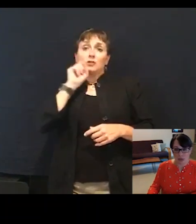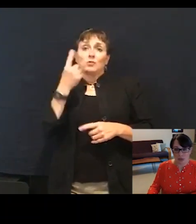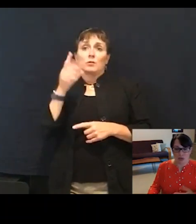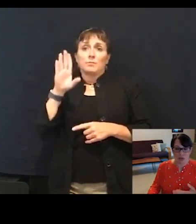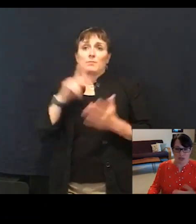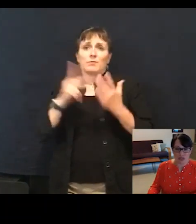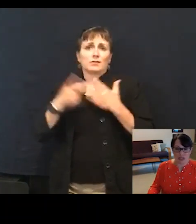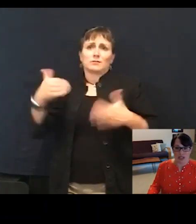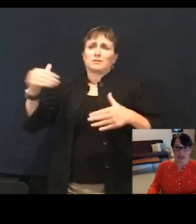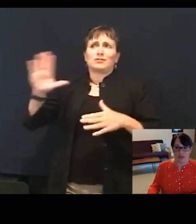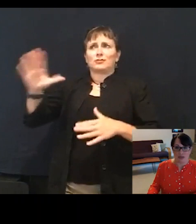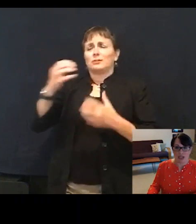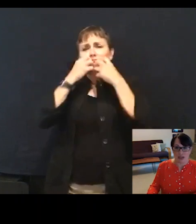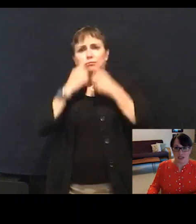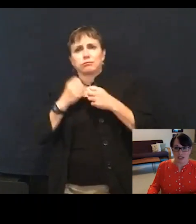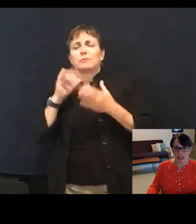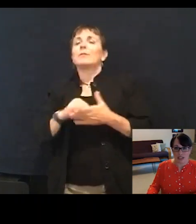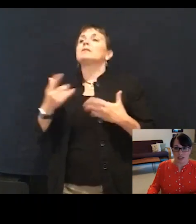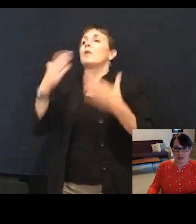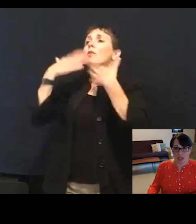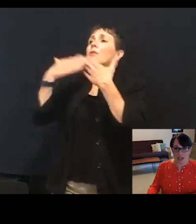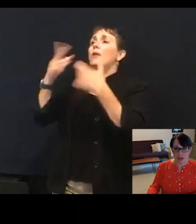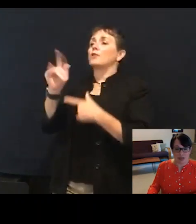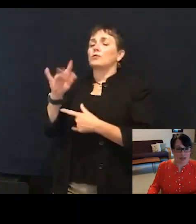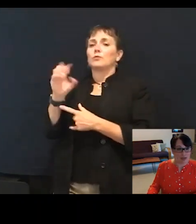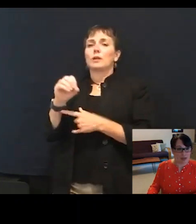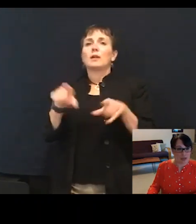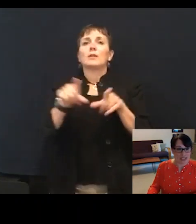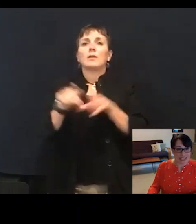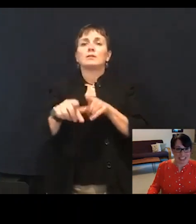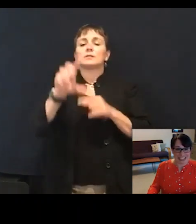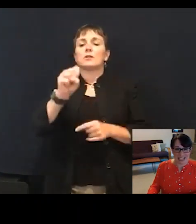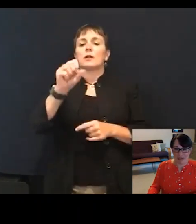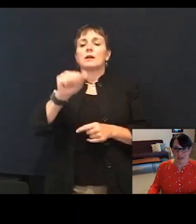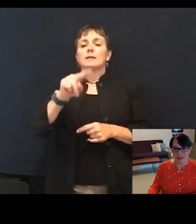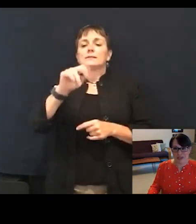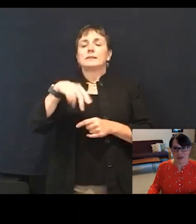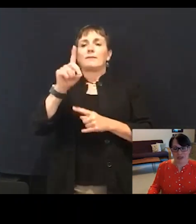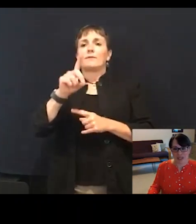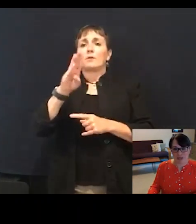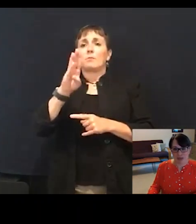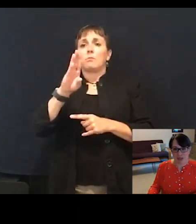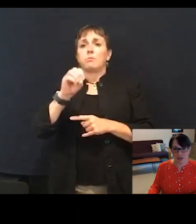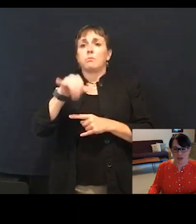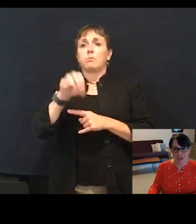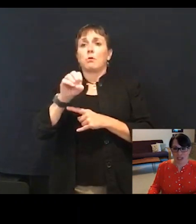is my colleague and my husband, if you look at his last name. He's also obviously been integral